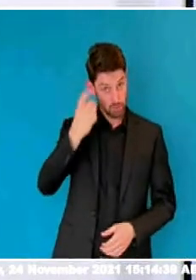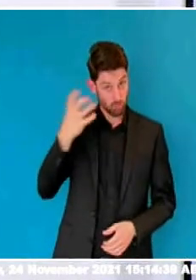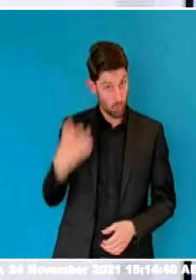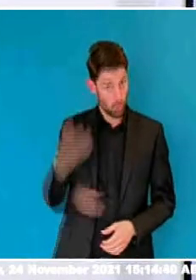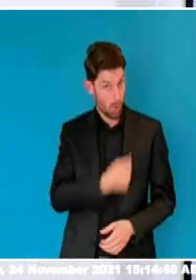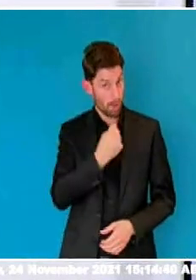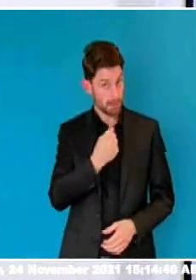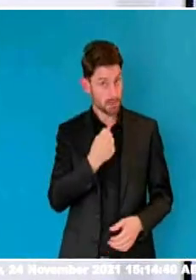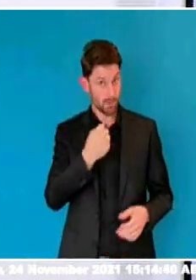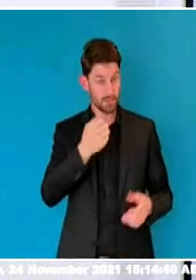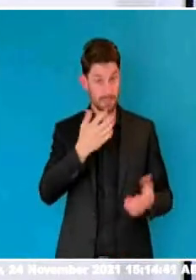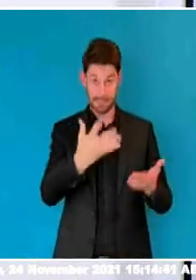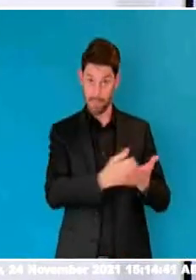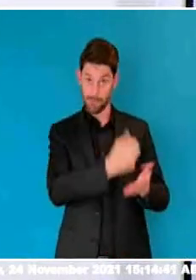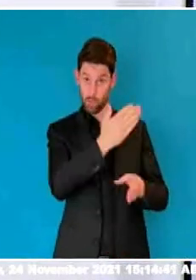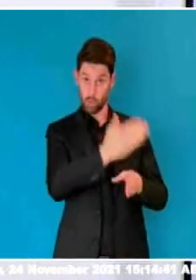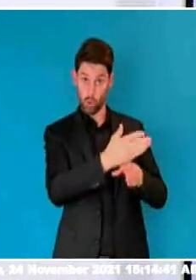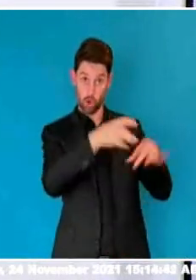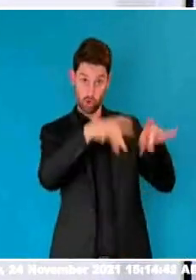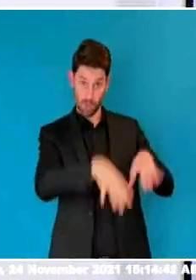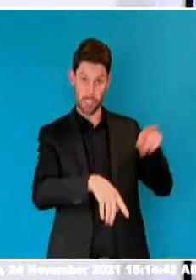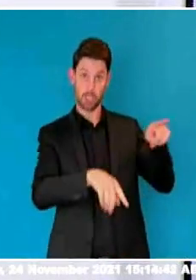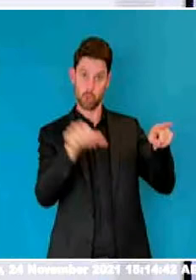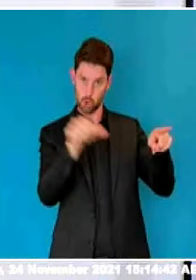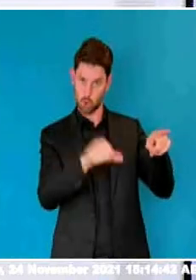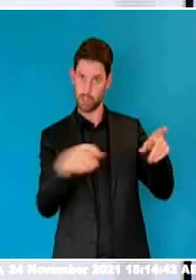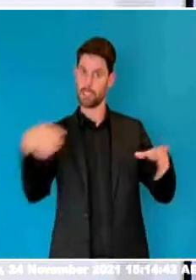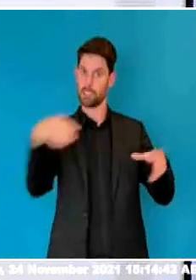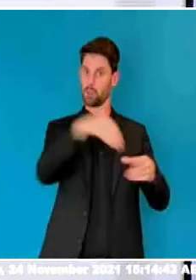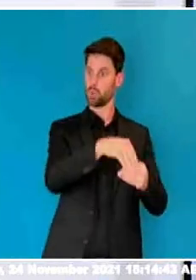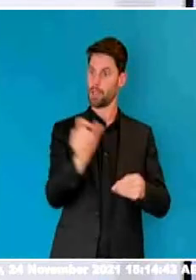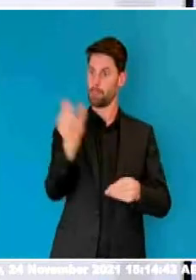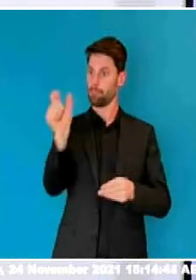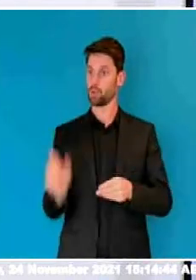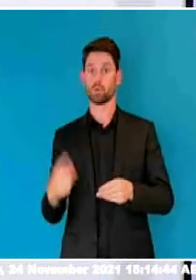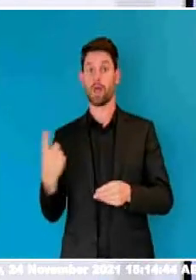Australia, for it to include a person with disability, is there?